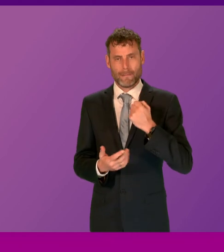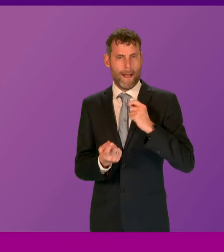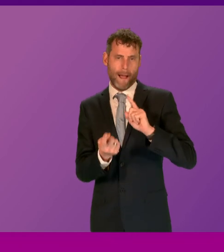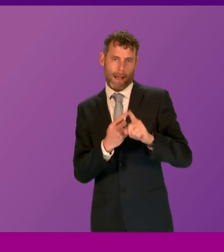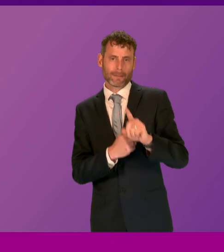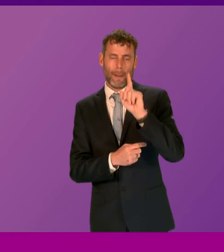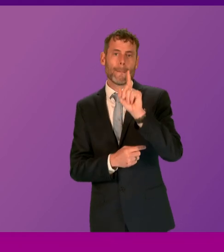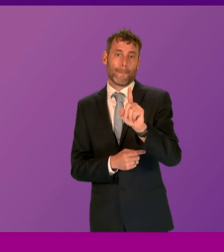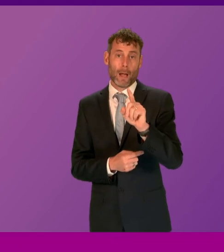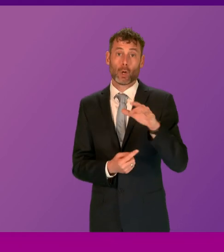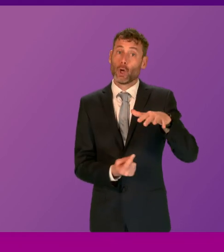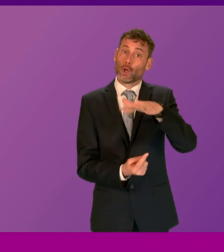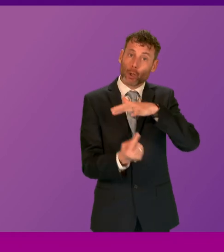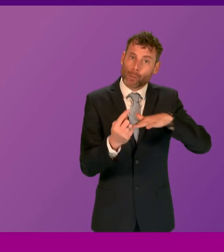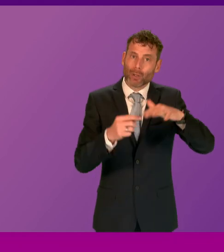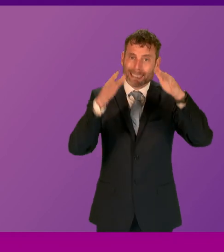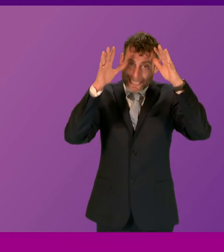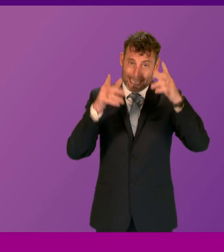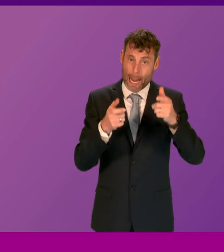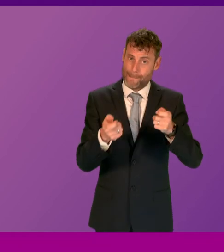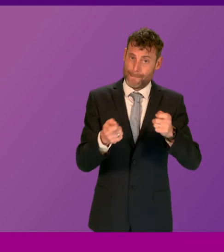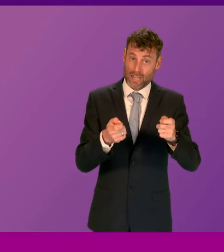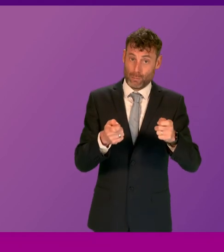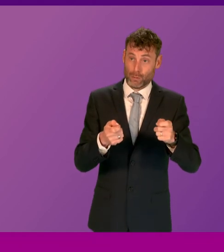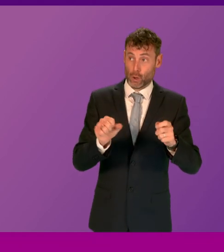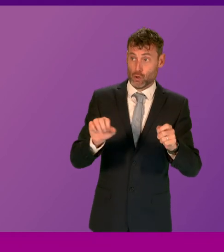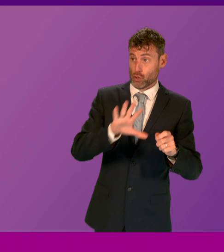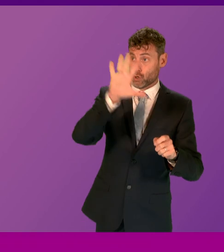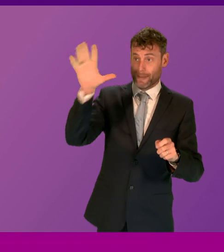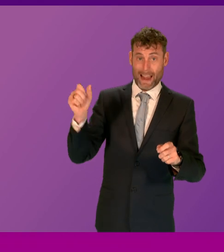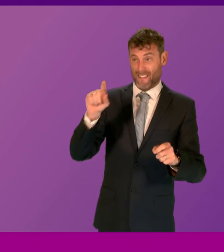say that community deer management models are common in many European countries, and